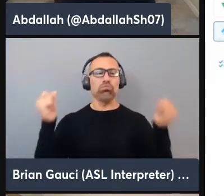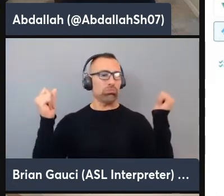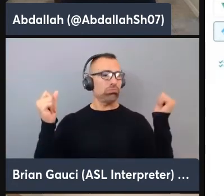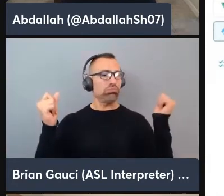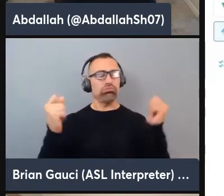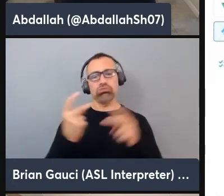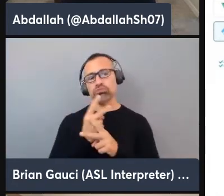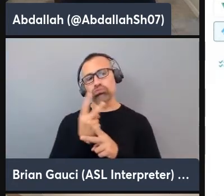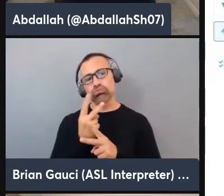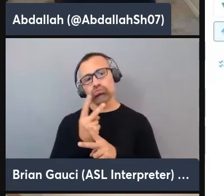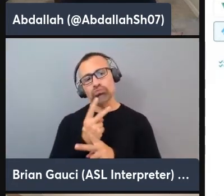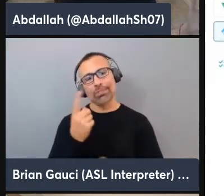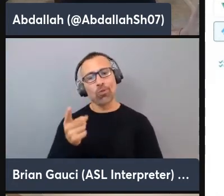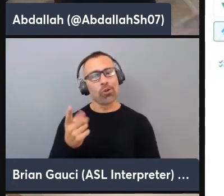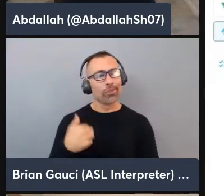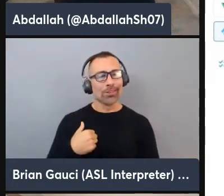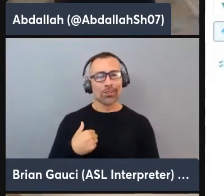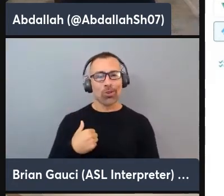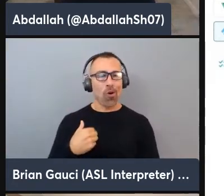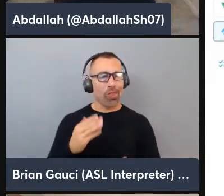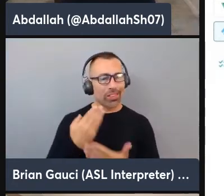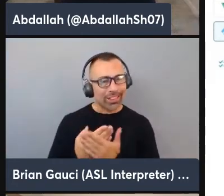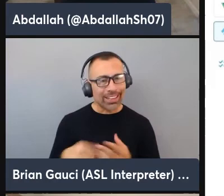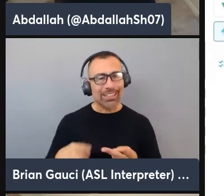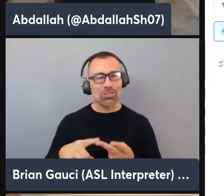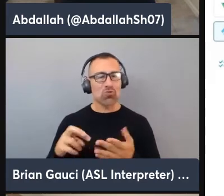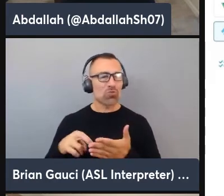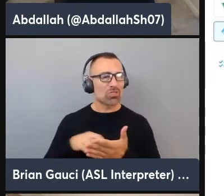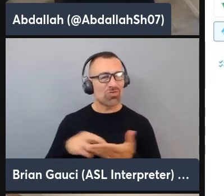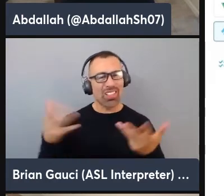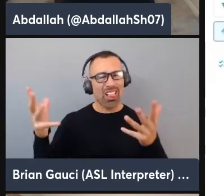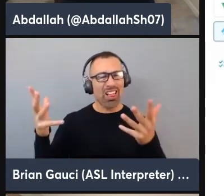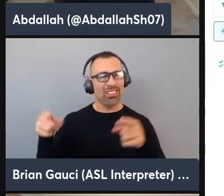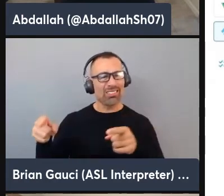and registration. And then you can just like focus on building the core functionality.